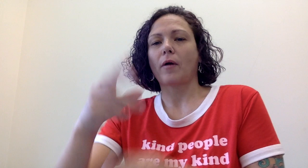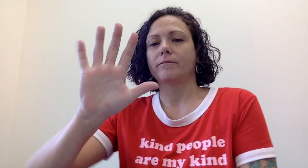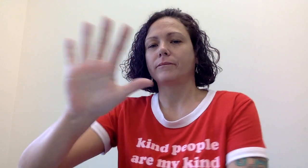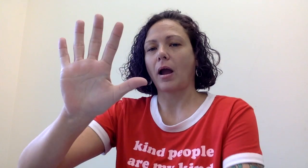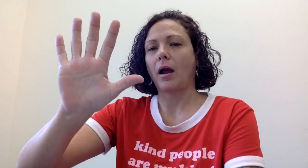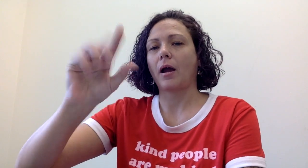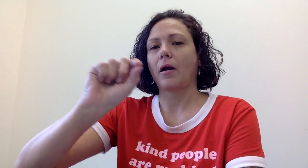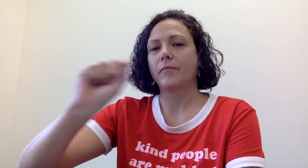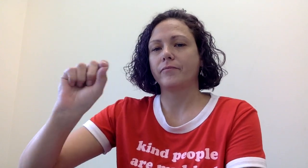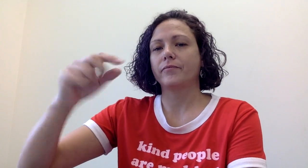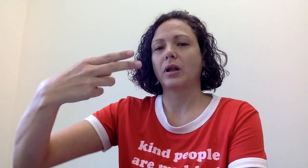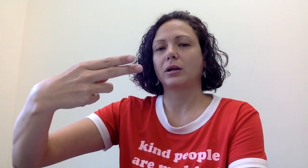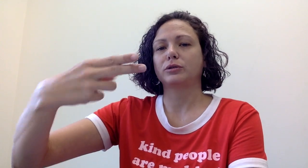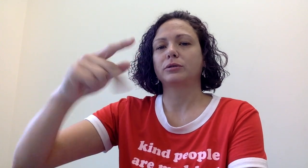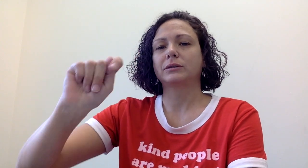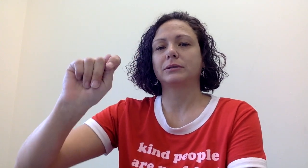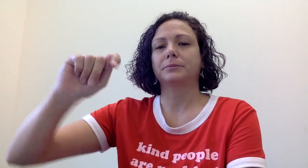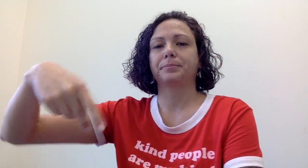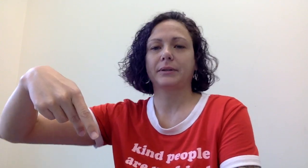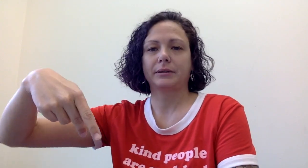It's called 5-HTP.